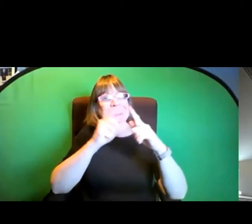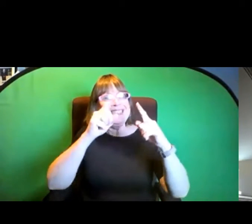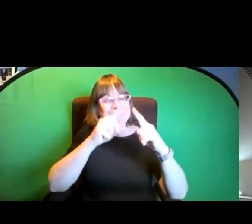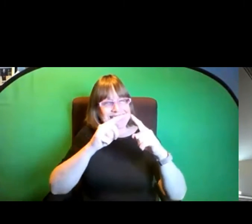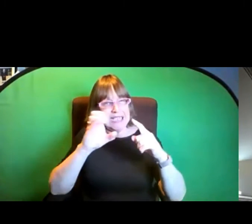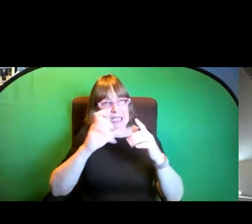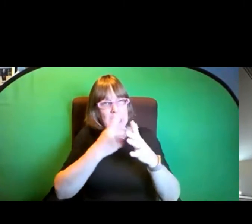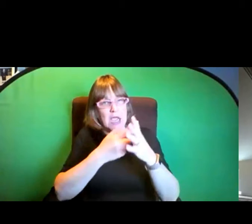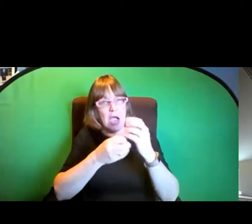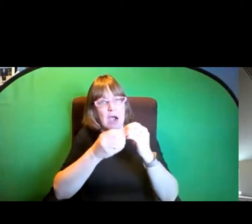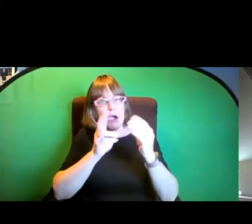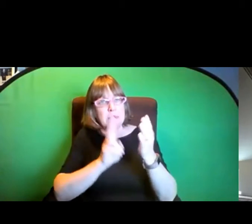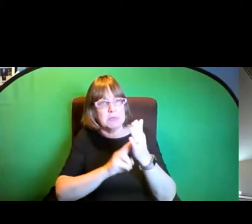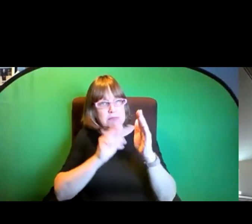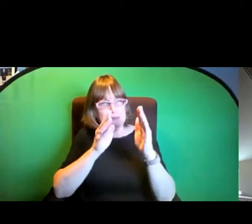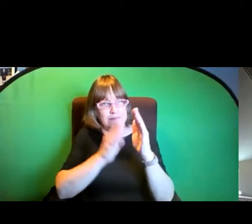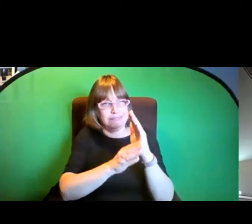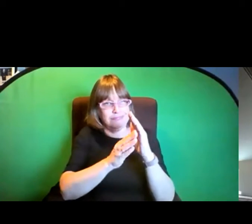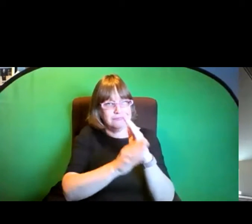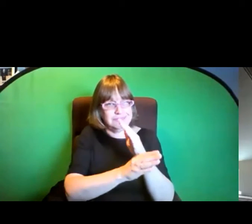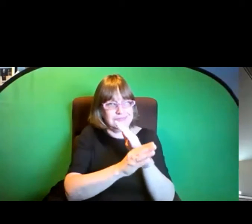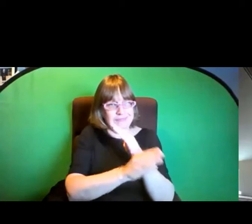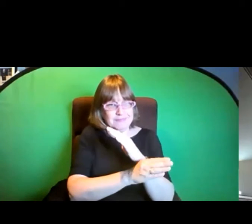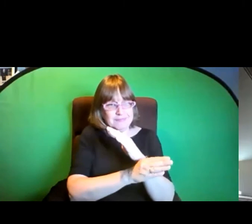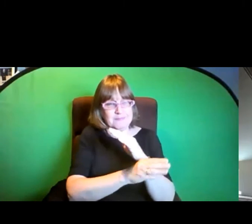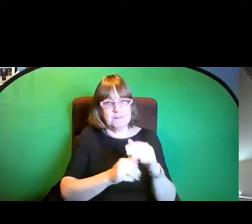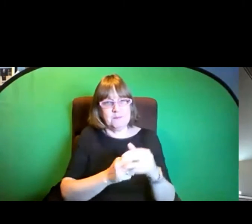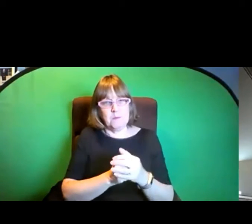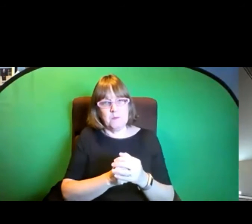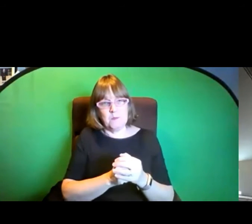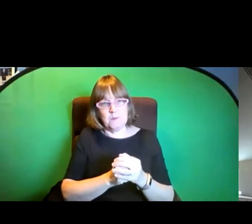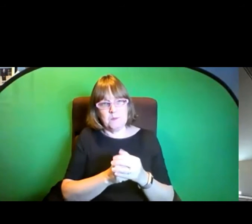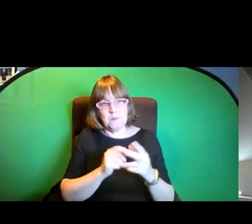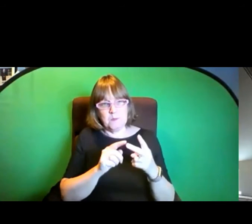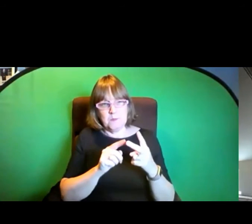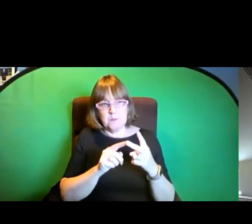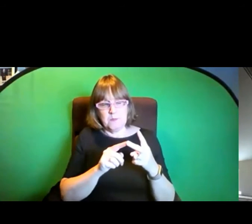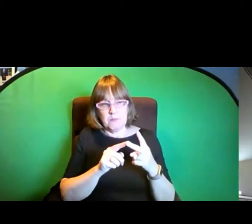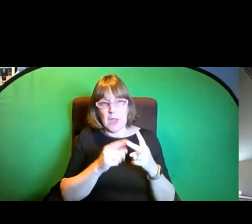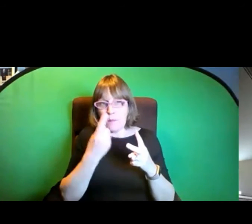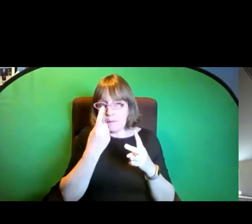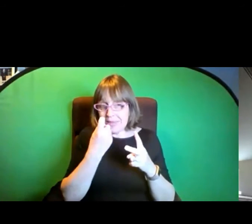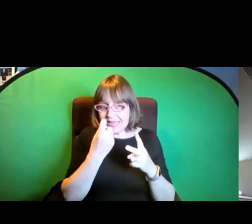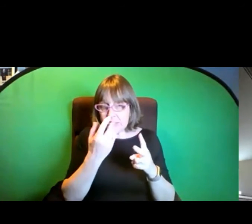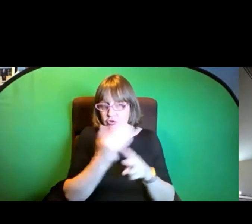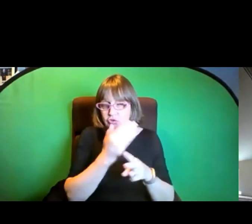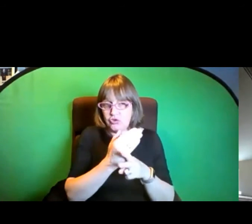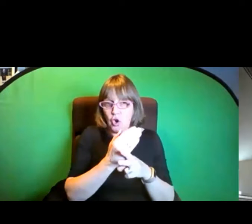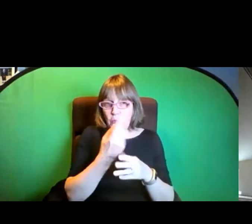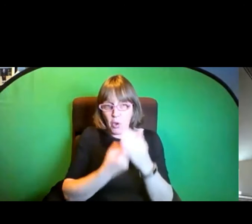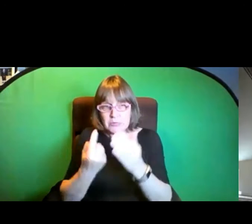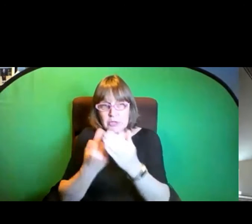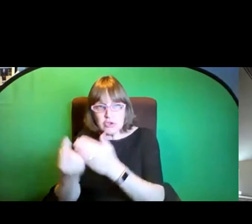direction of travel of decarbonization, what are the potential job opportunities associated with